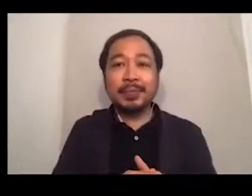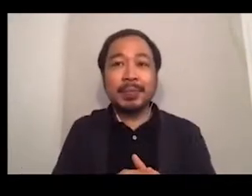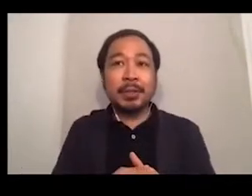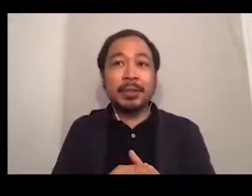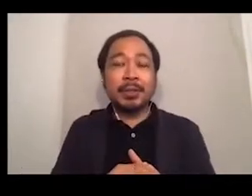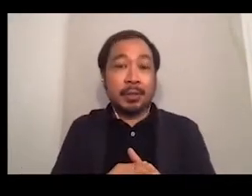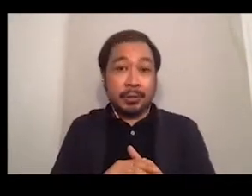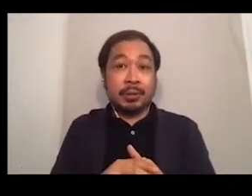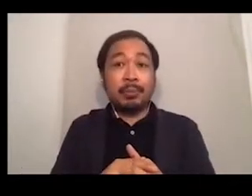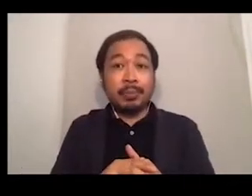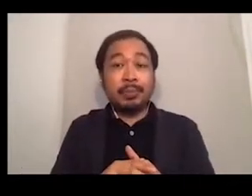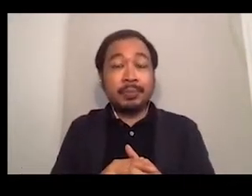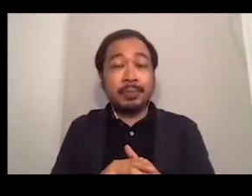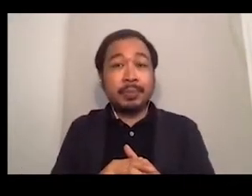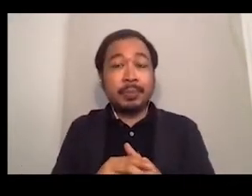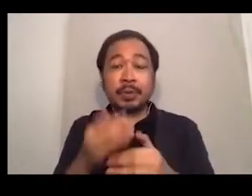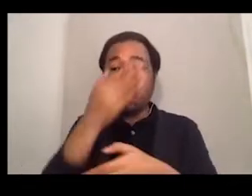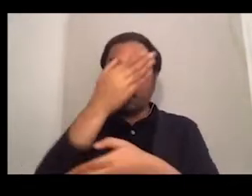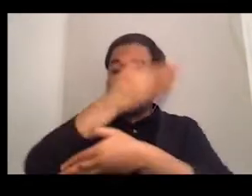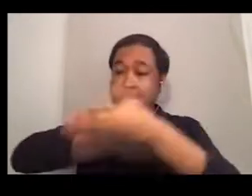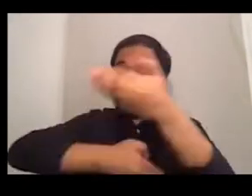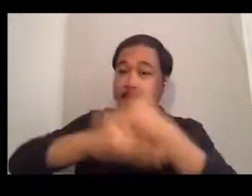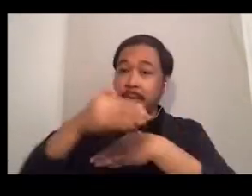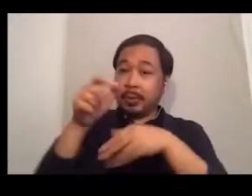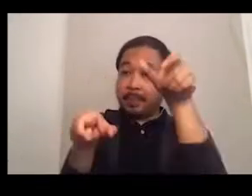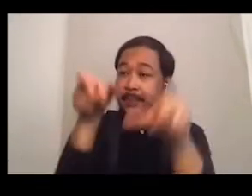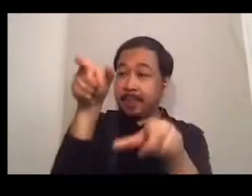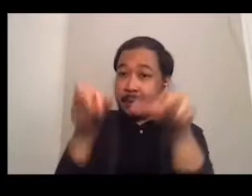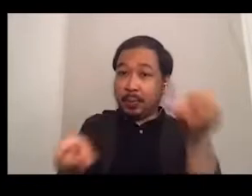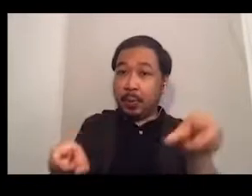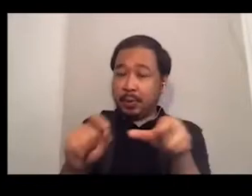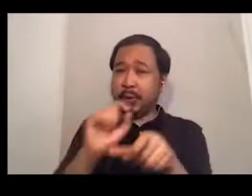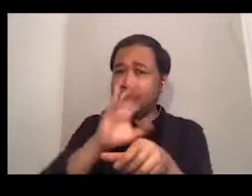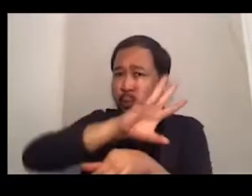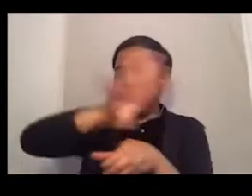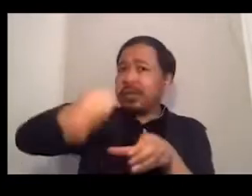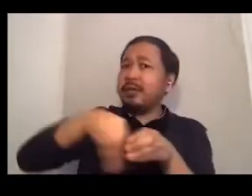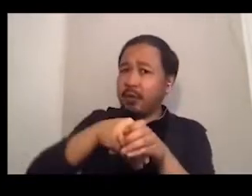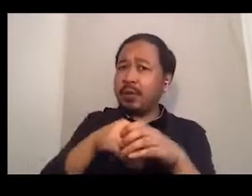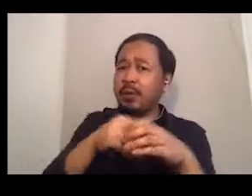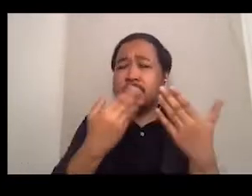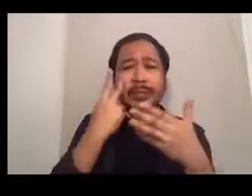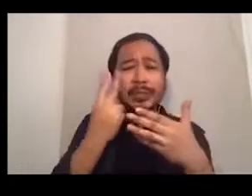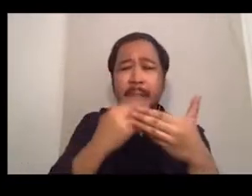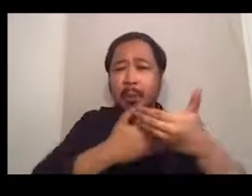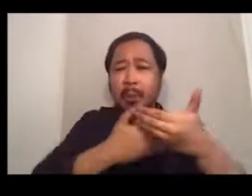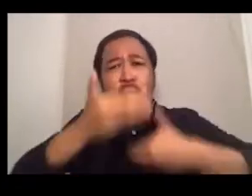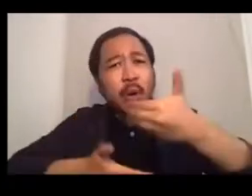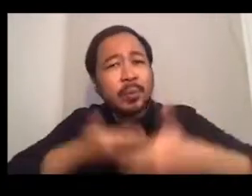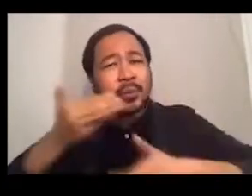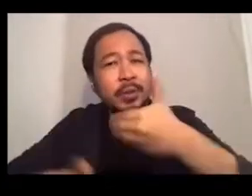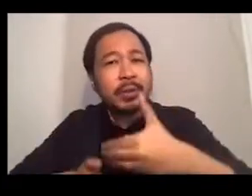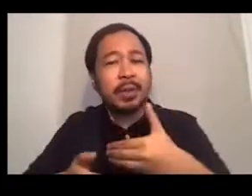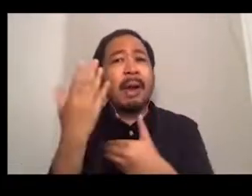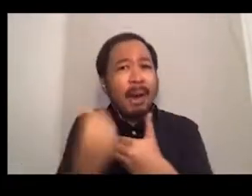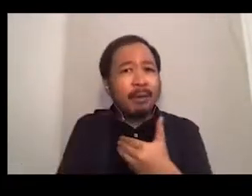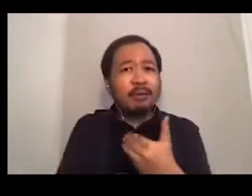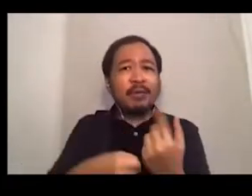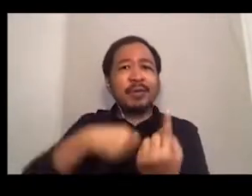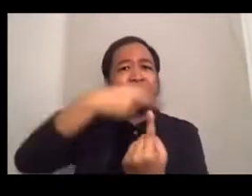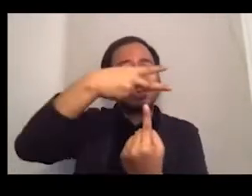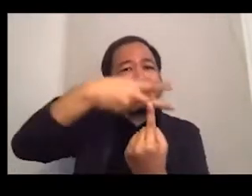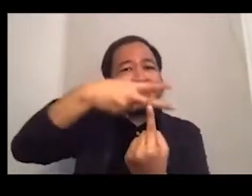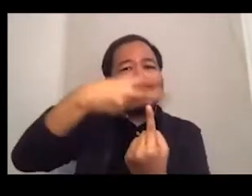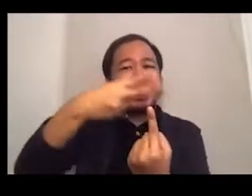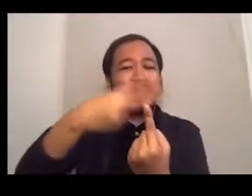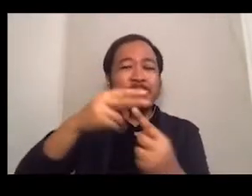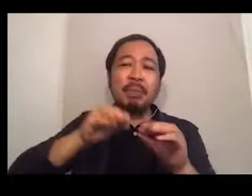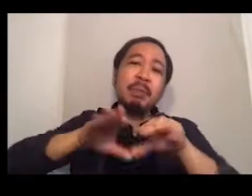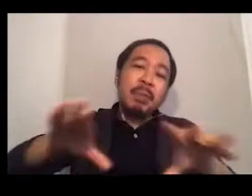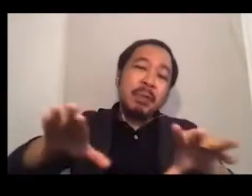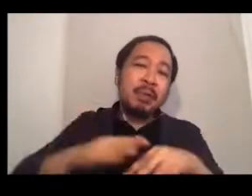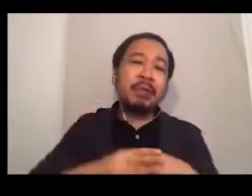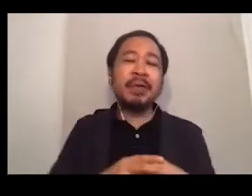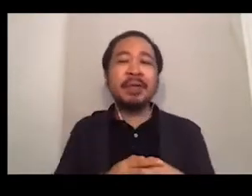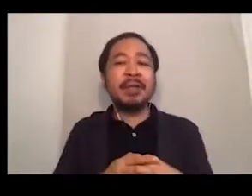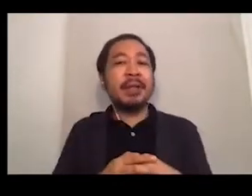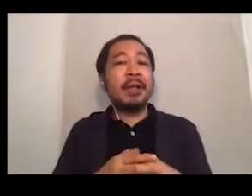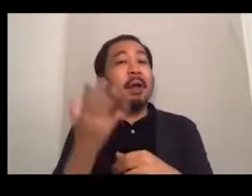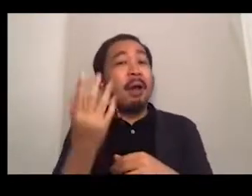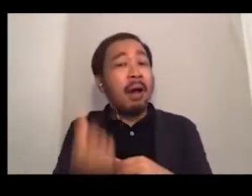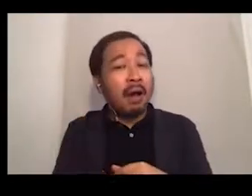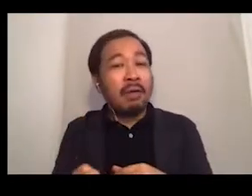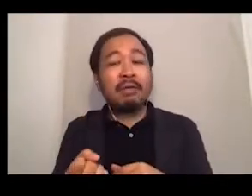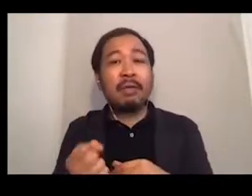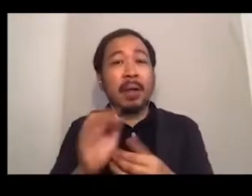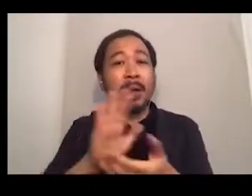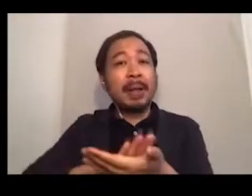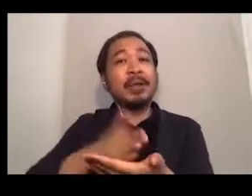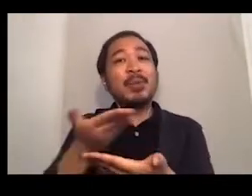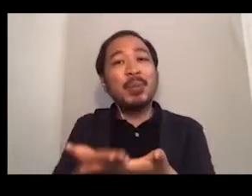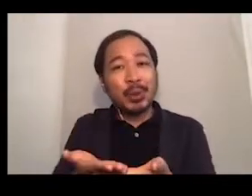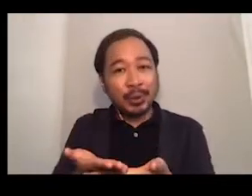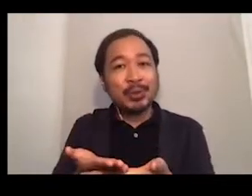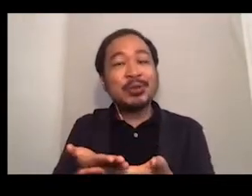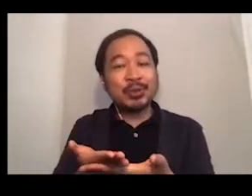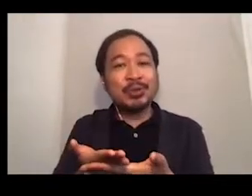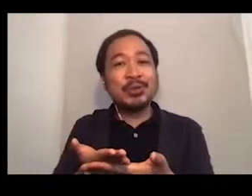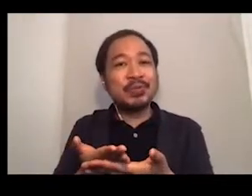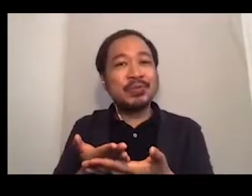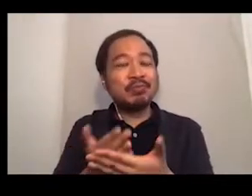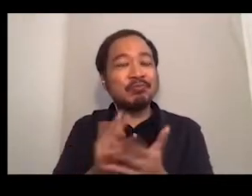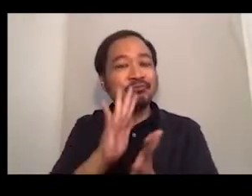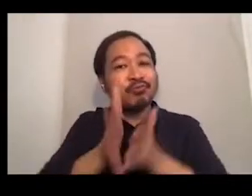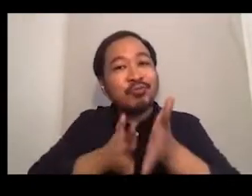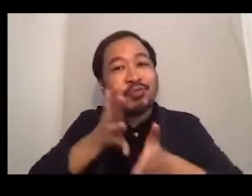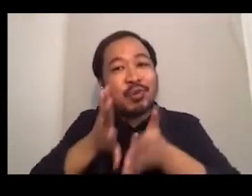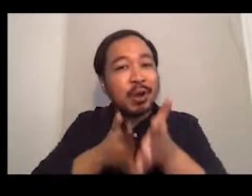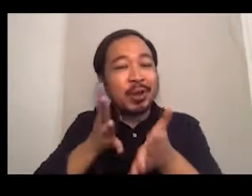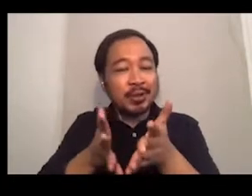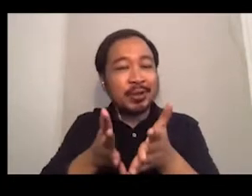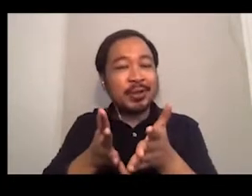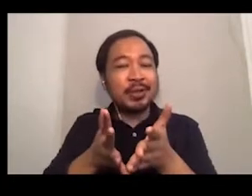and also utilize our interpreters to make sure they deliver. Our deaf population groups understand the messages through the sign language.